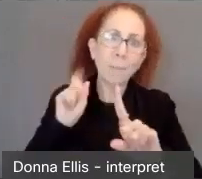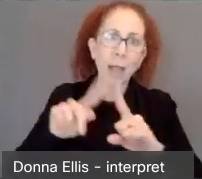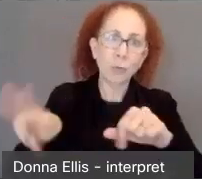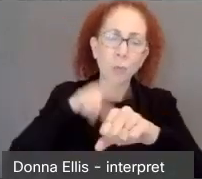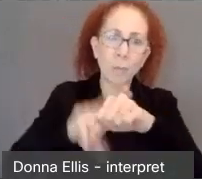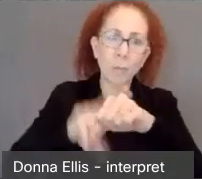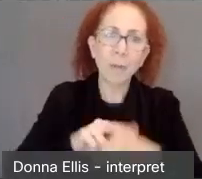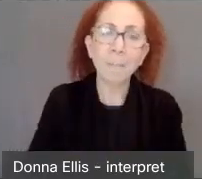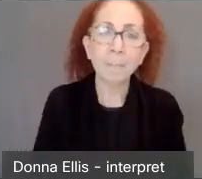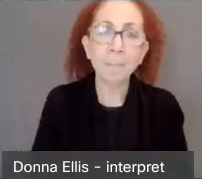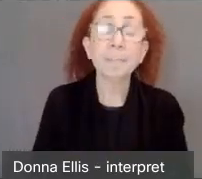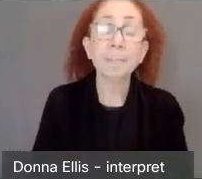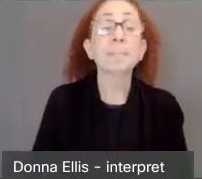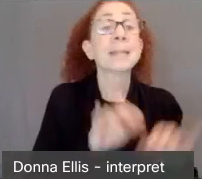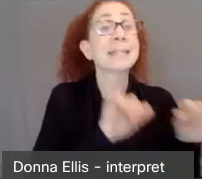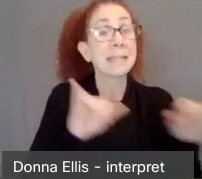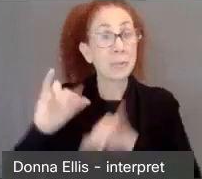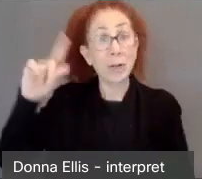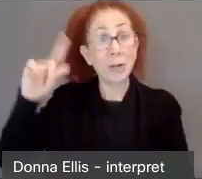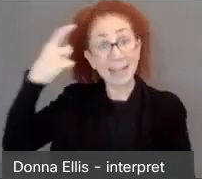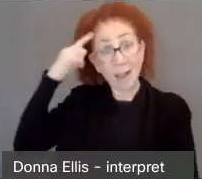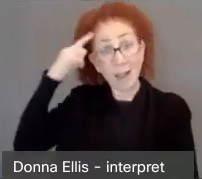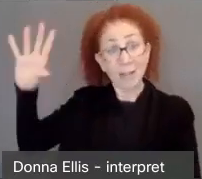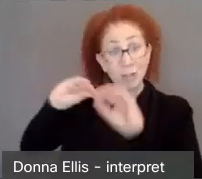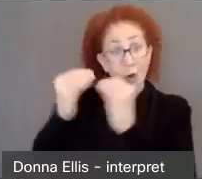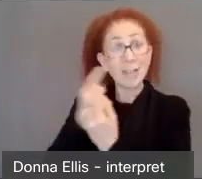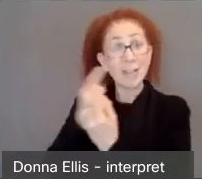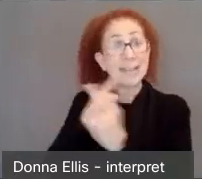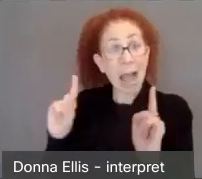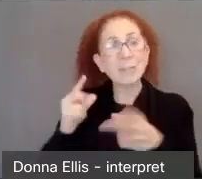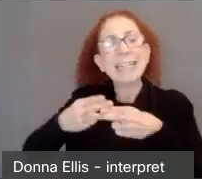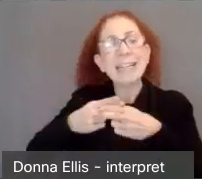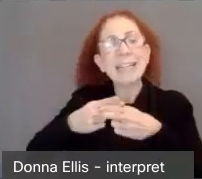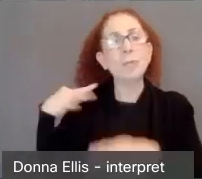Similarly, the Governor's Office announced an interim step to increase the amount of people